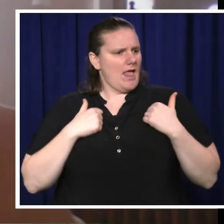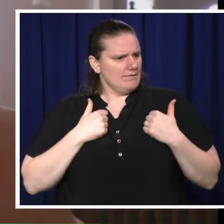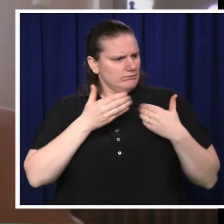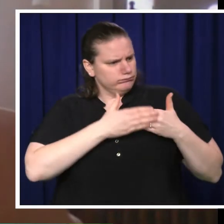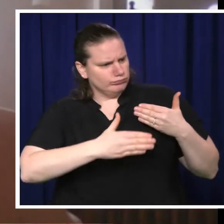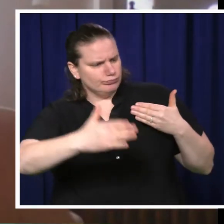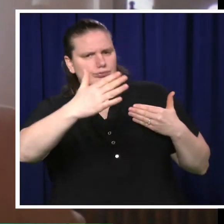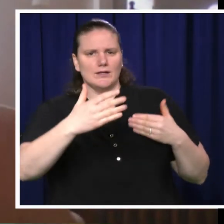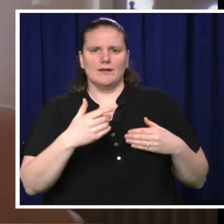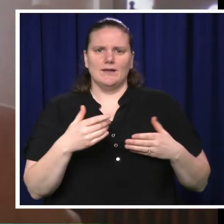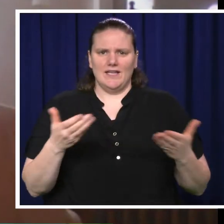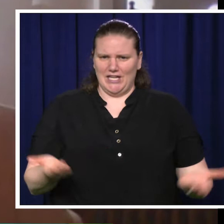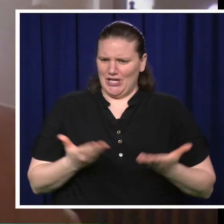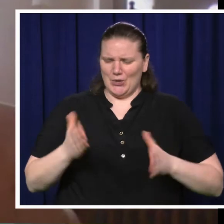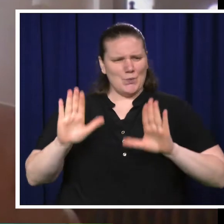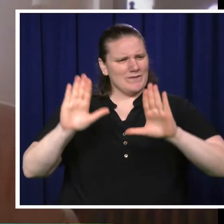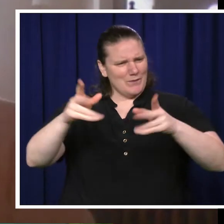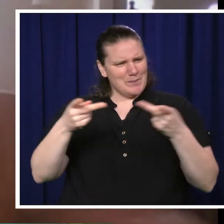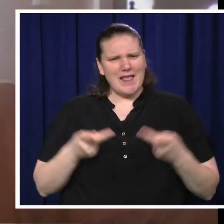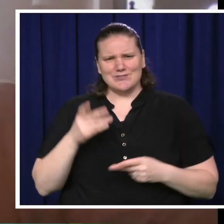maintain the quality of life that makes our county a